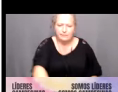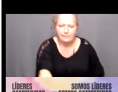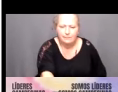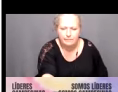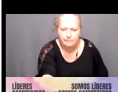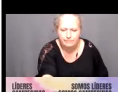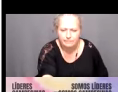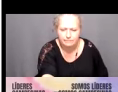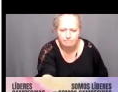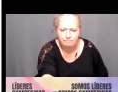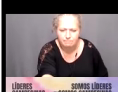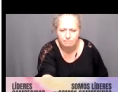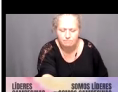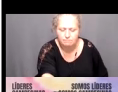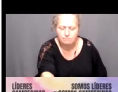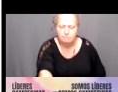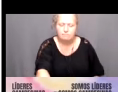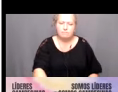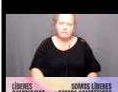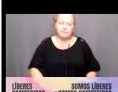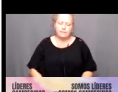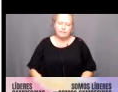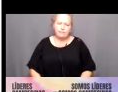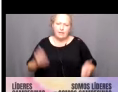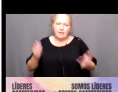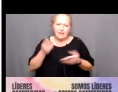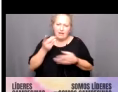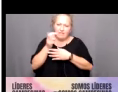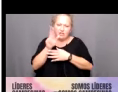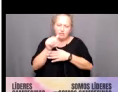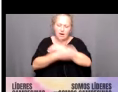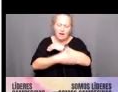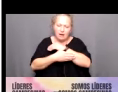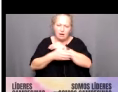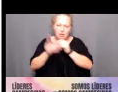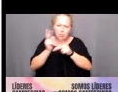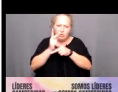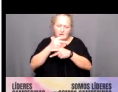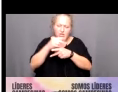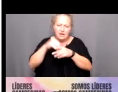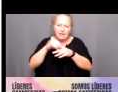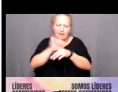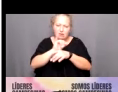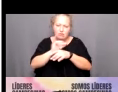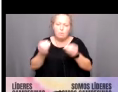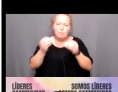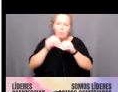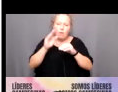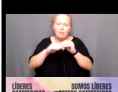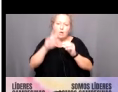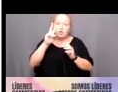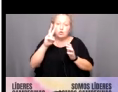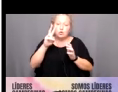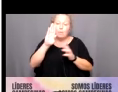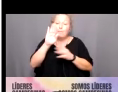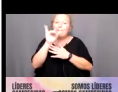between the industry is of more than $2 billion per year. This is what our